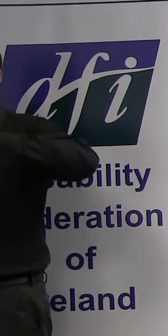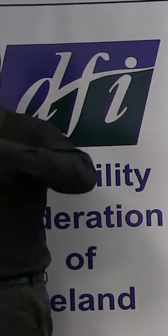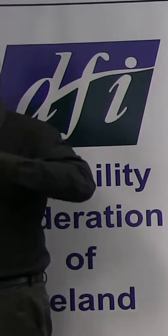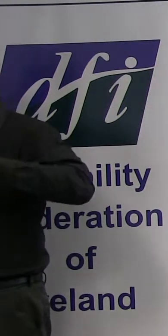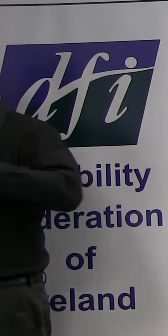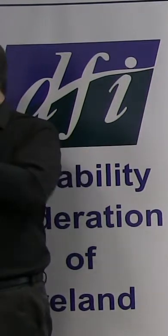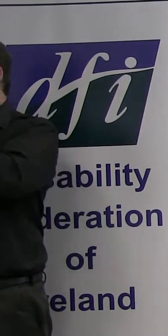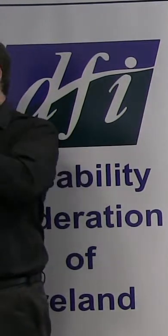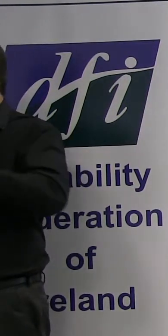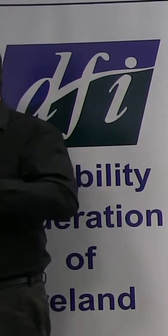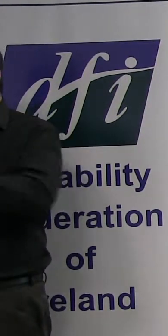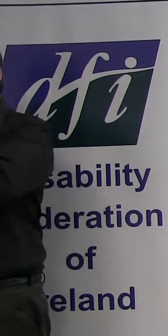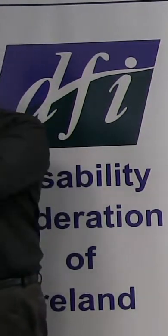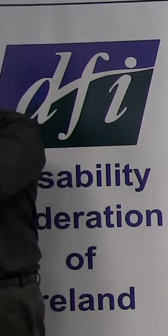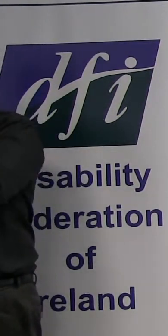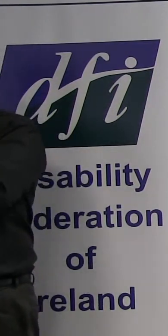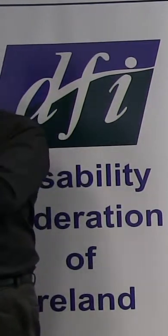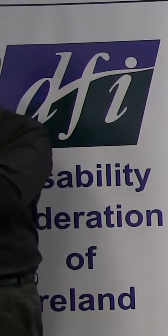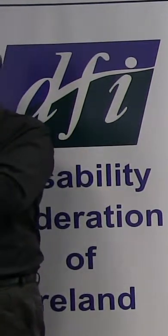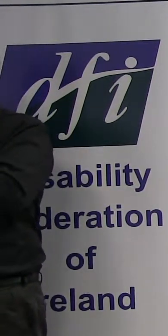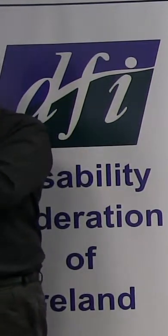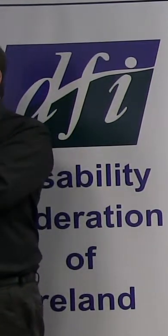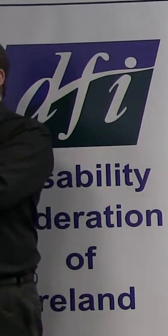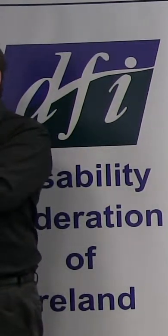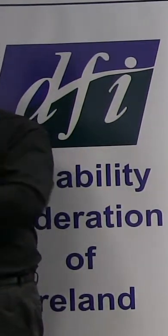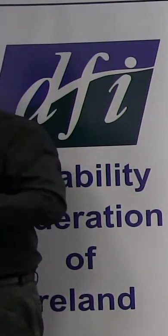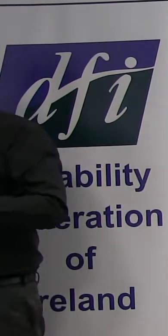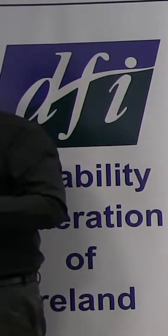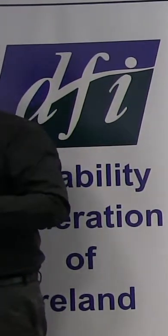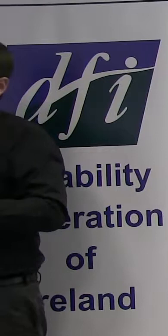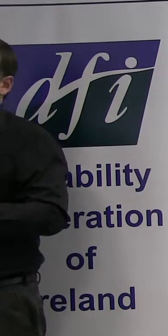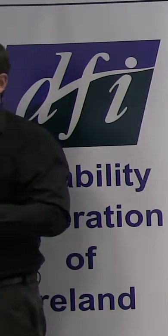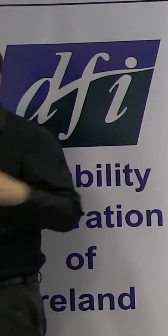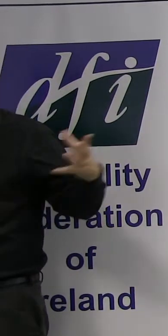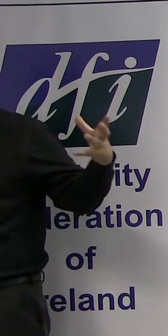our friends or neighbors we all get together to go down to the pub have a night out, have a dance or something and raise a few Bob